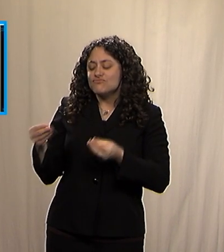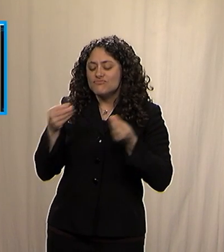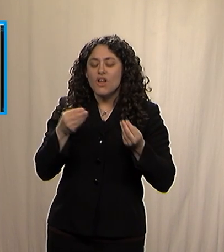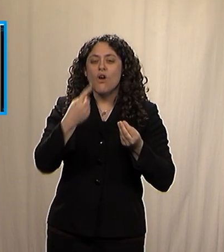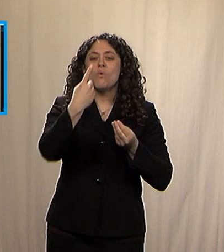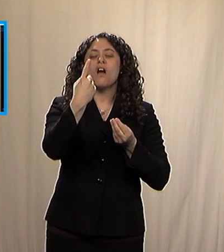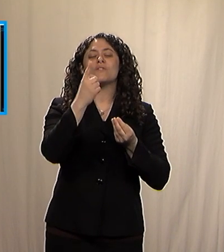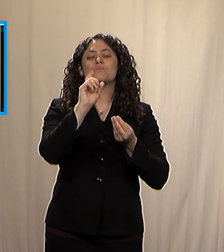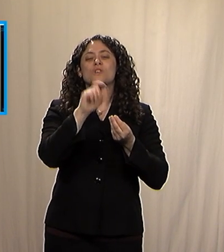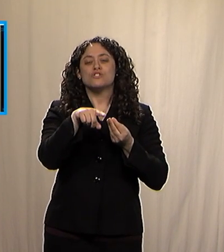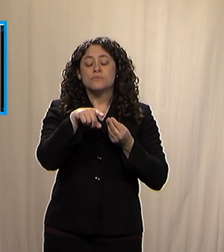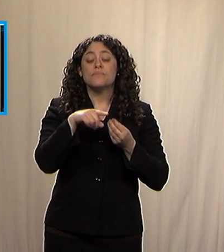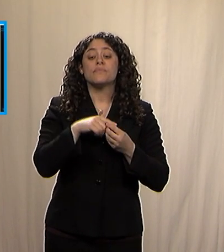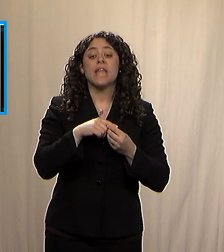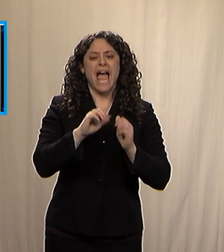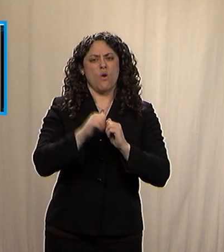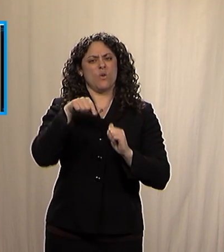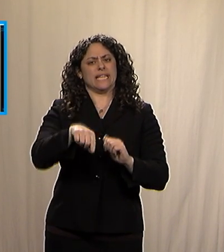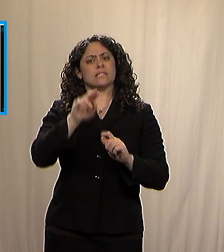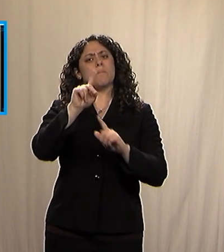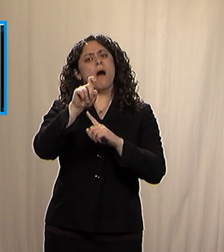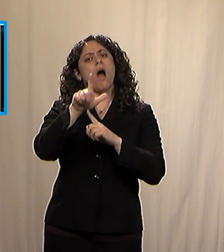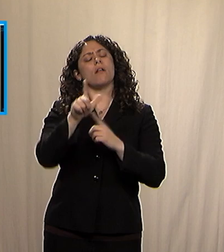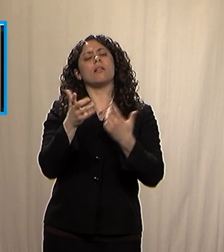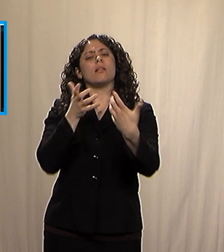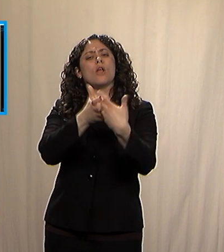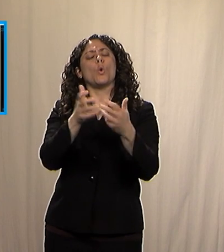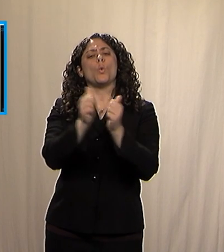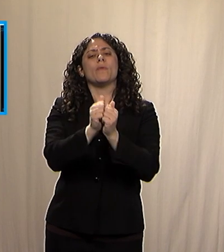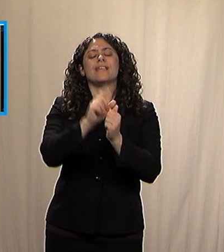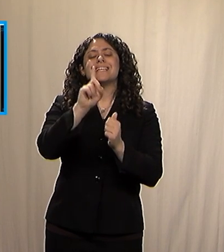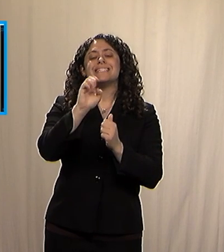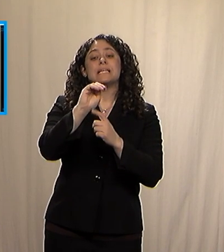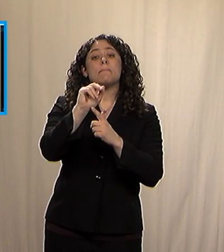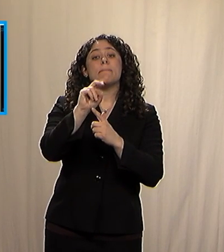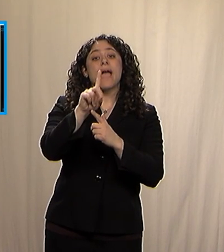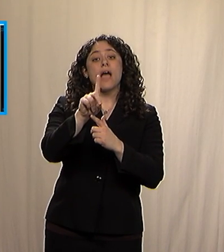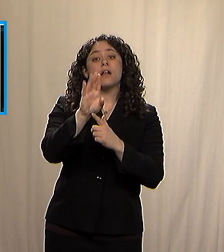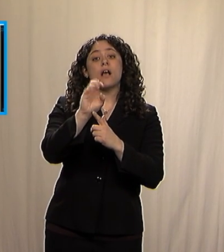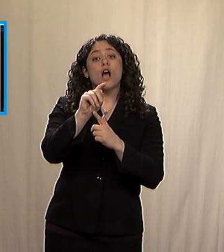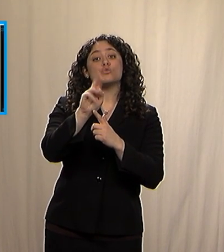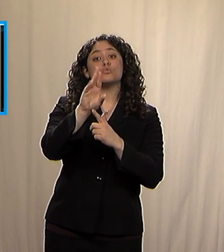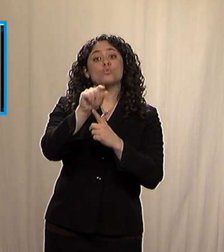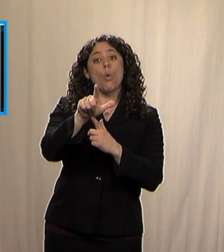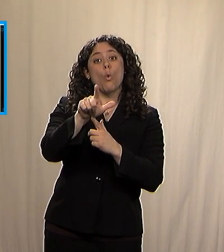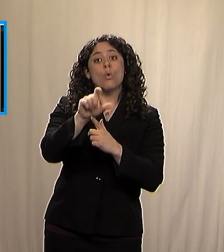would interface with demand control schema. That's a very good question. We get asked that a lot.